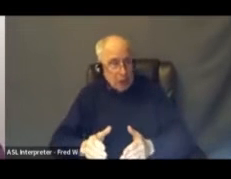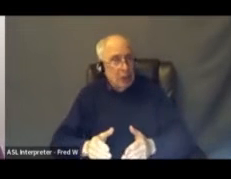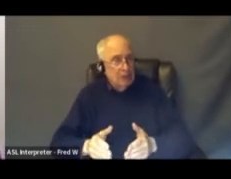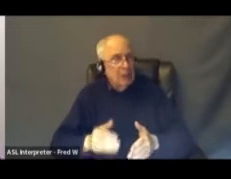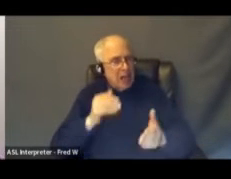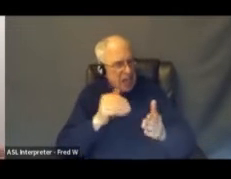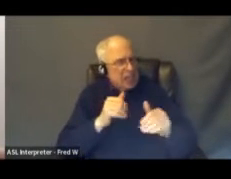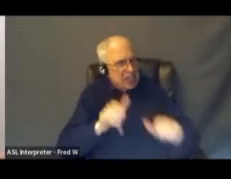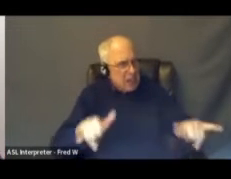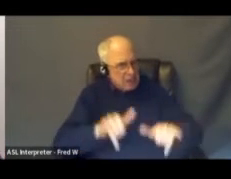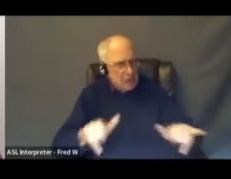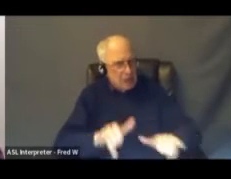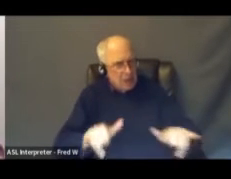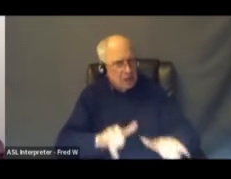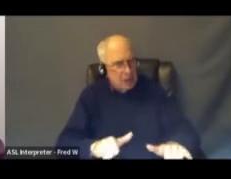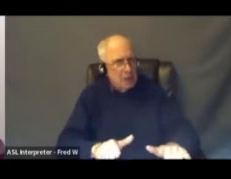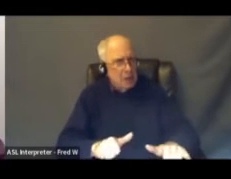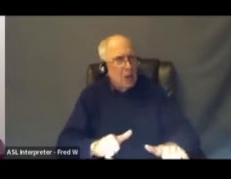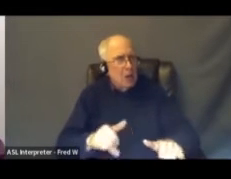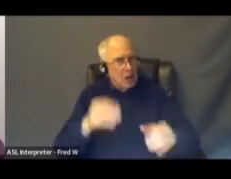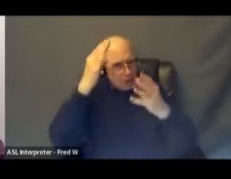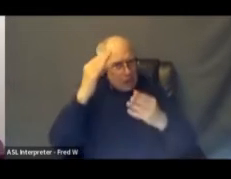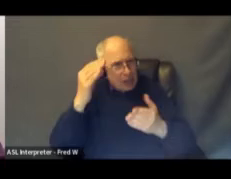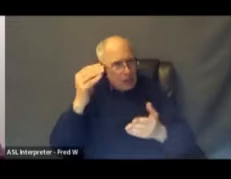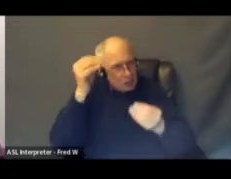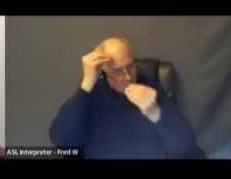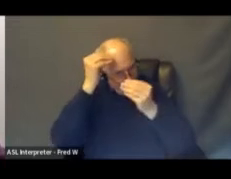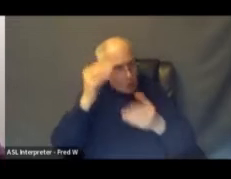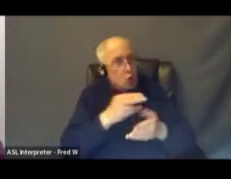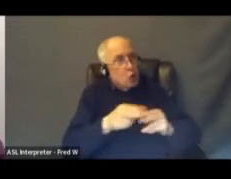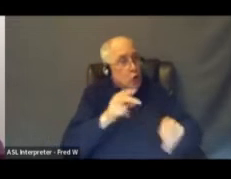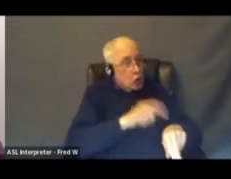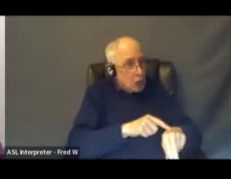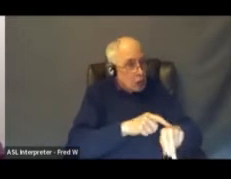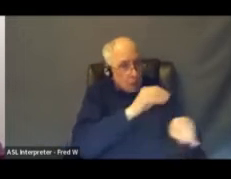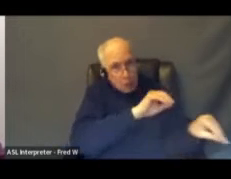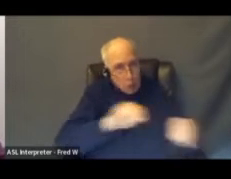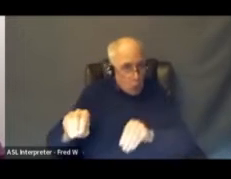therefore moving information from short term to long term memory. But compensation is